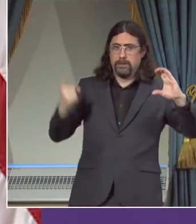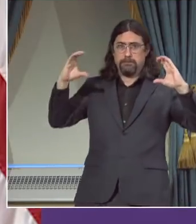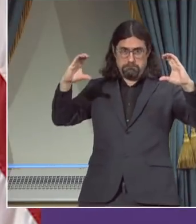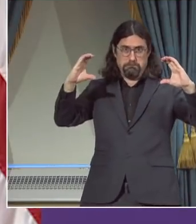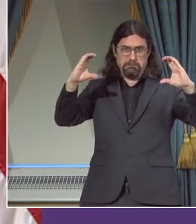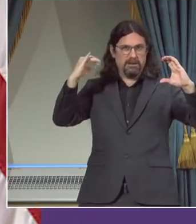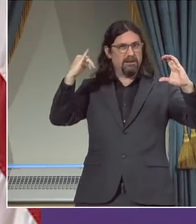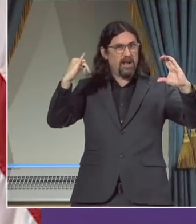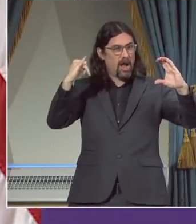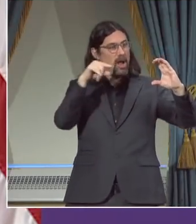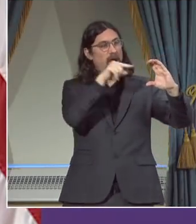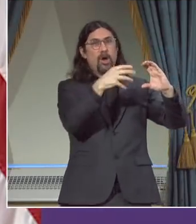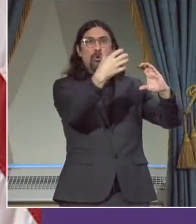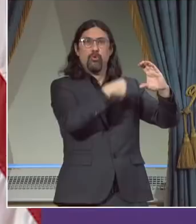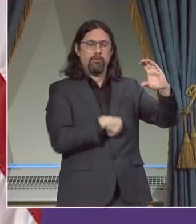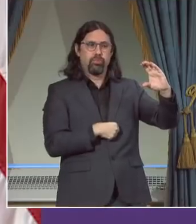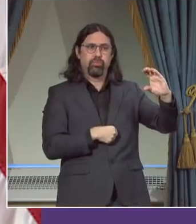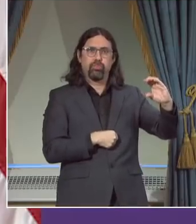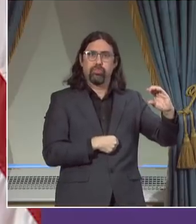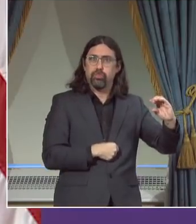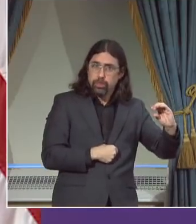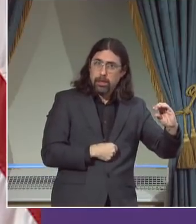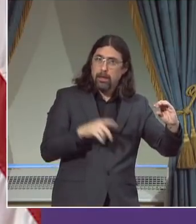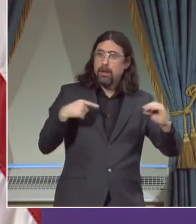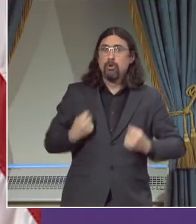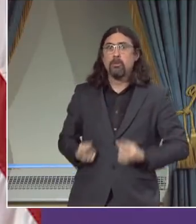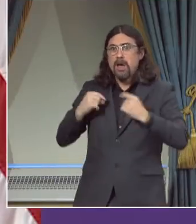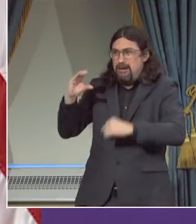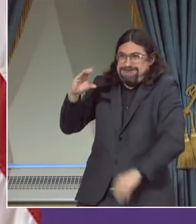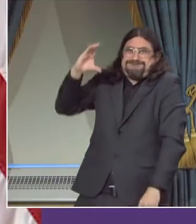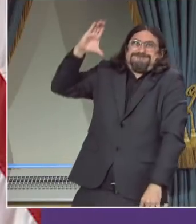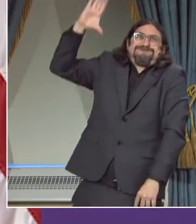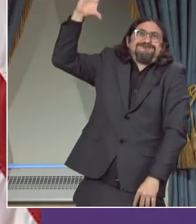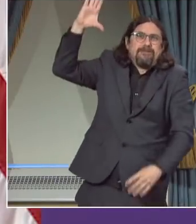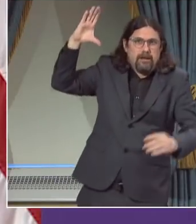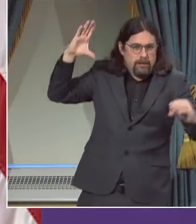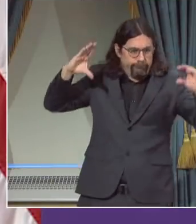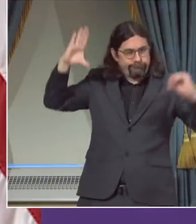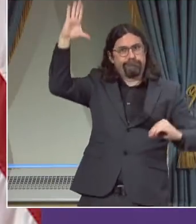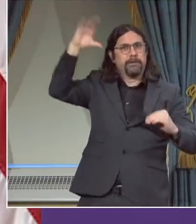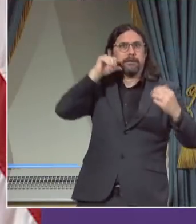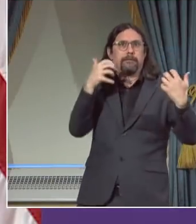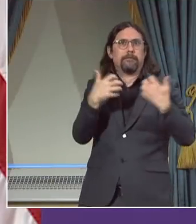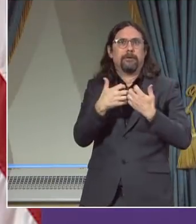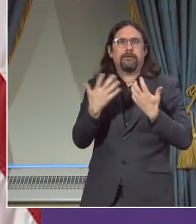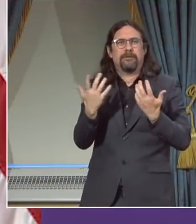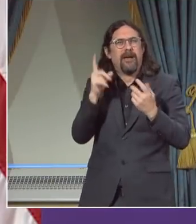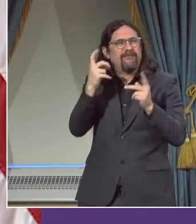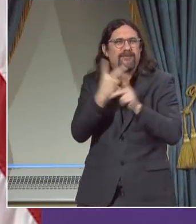BASIS, FIGHT CRIME, MAKE SURE THE GARBAGE IS PICKED UP AND EVERYTHING ELSE THE CITY DOES. I ITHNK IT SHOULD